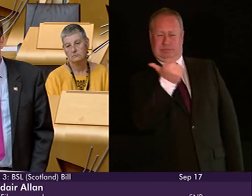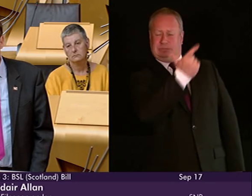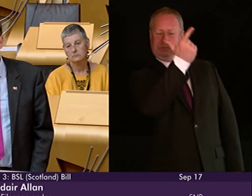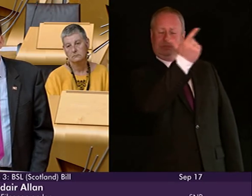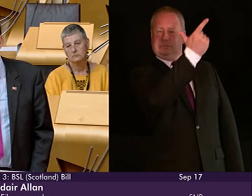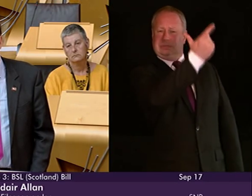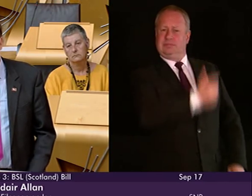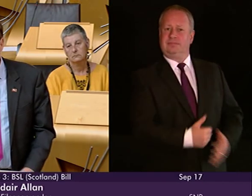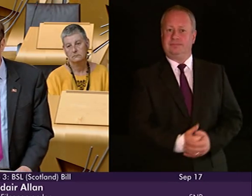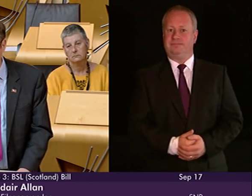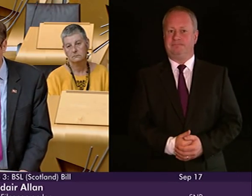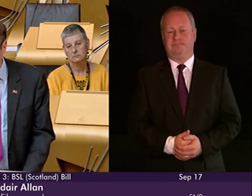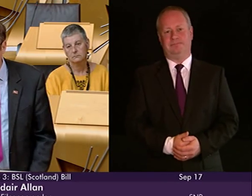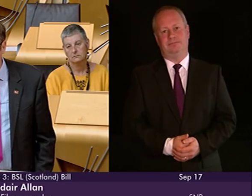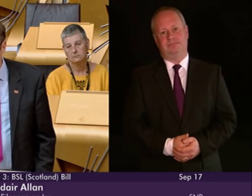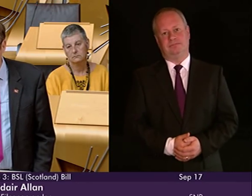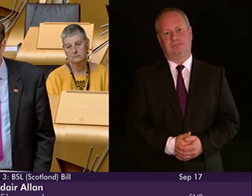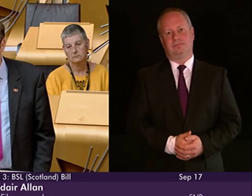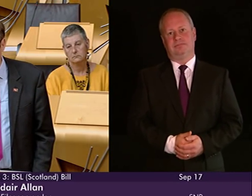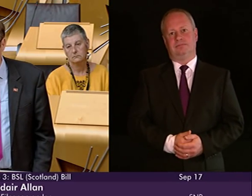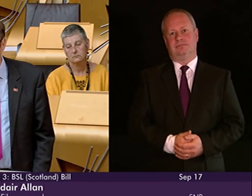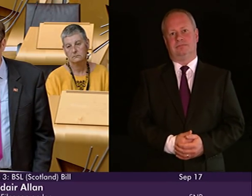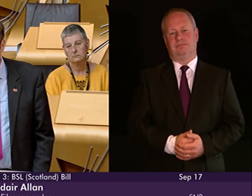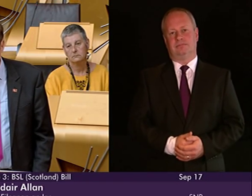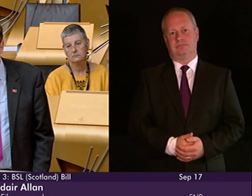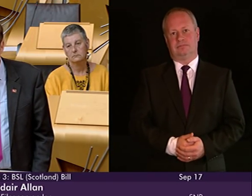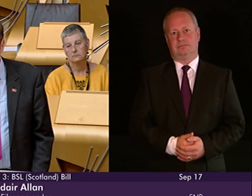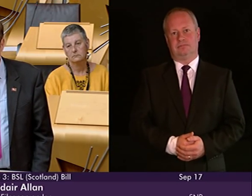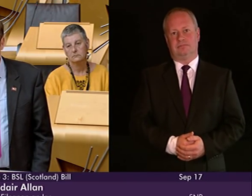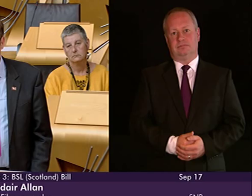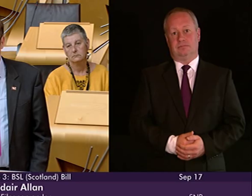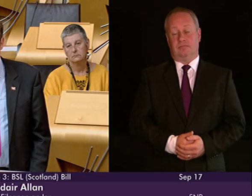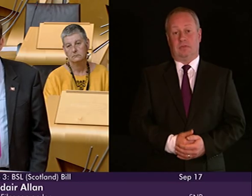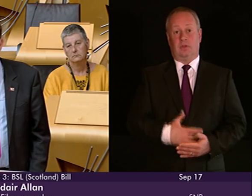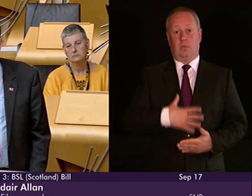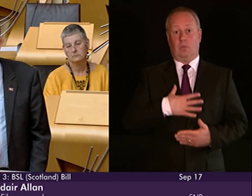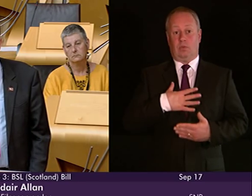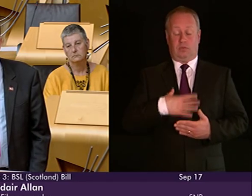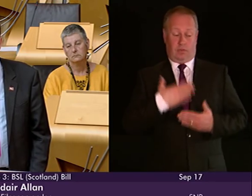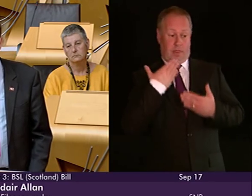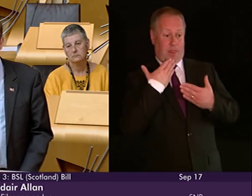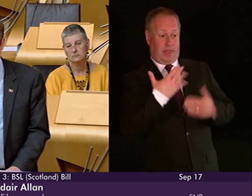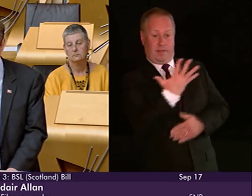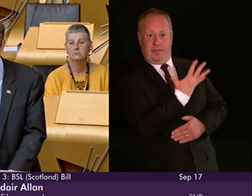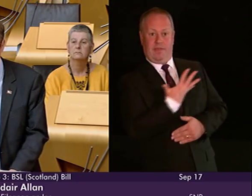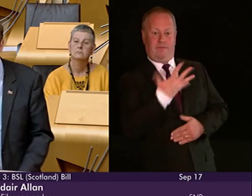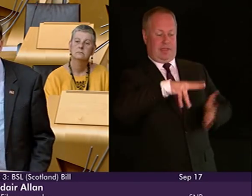I particularly want to put on record my thanks to the five organisations that make up the